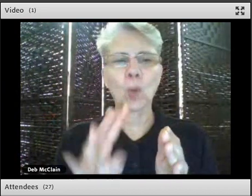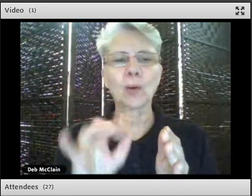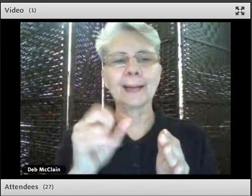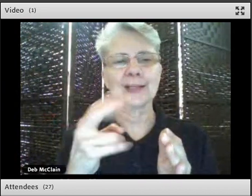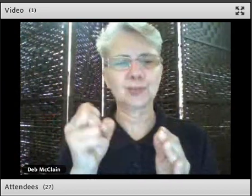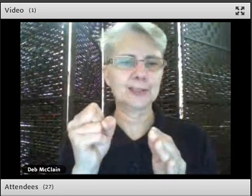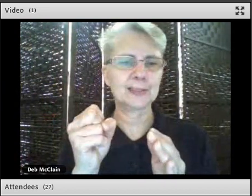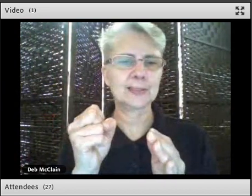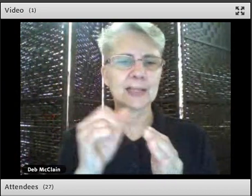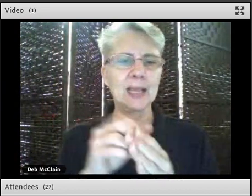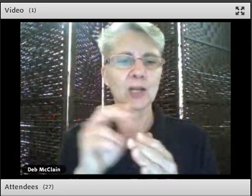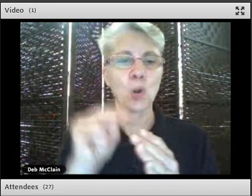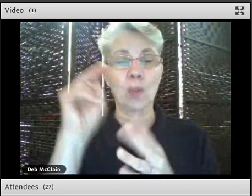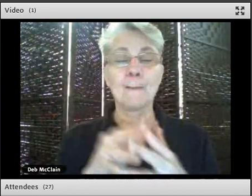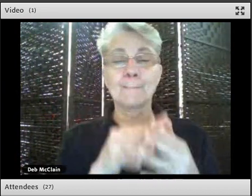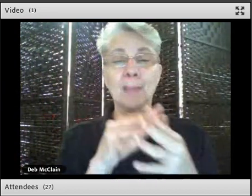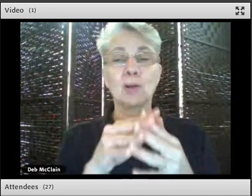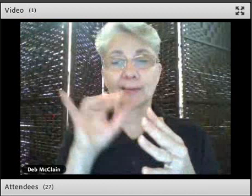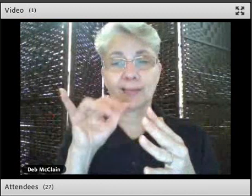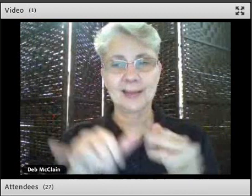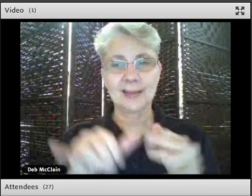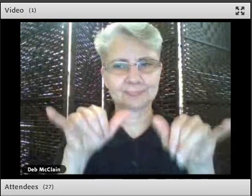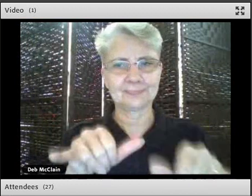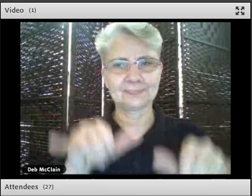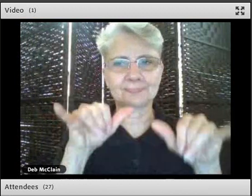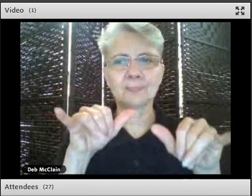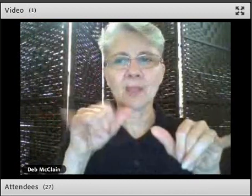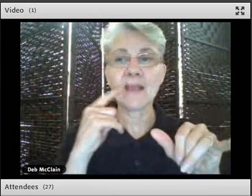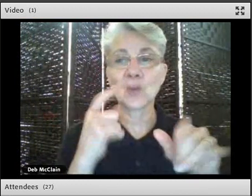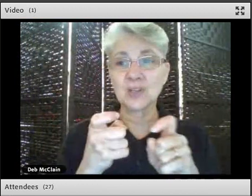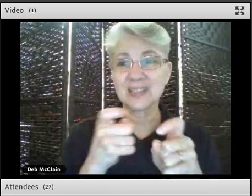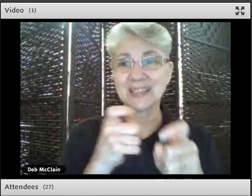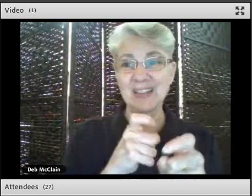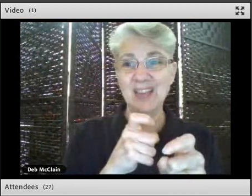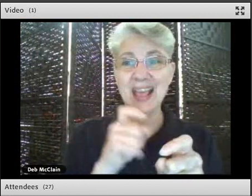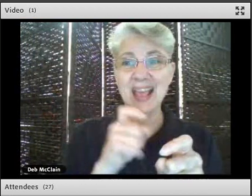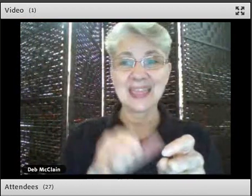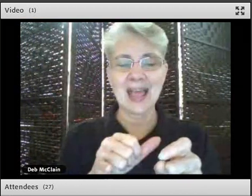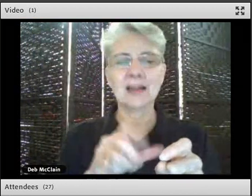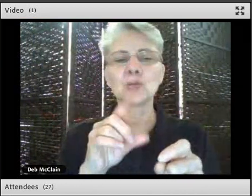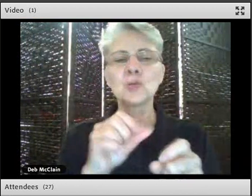do make documentation about it for your local practices.